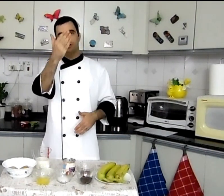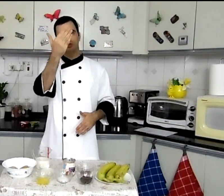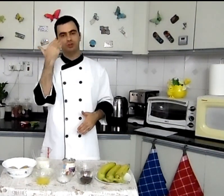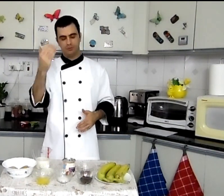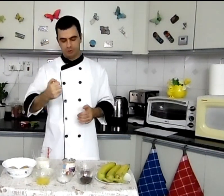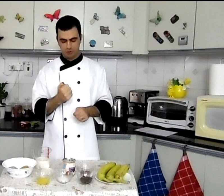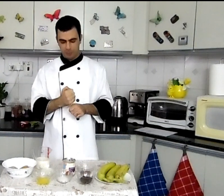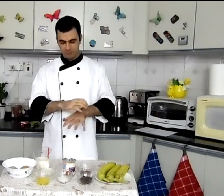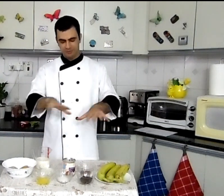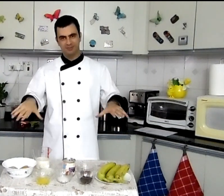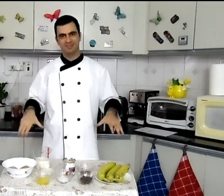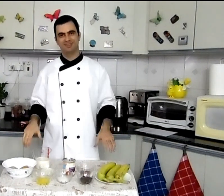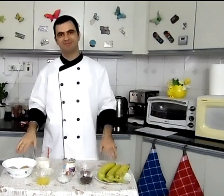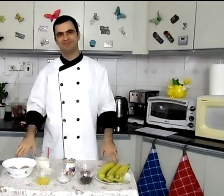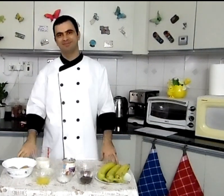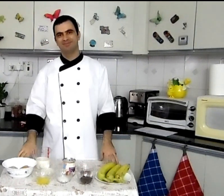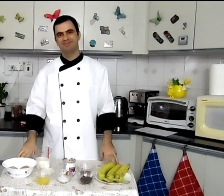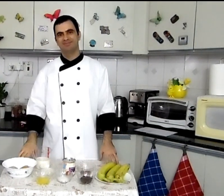Let's get started يلا نباشر بالعمل